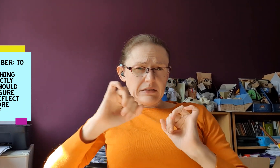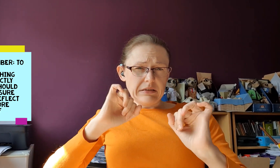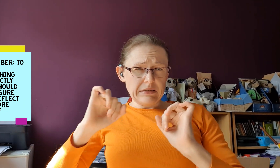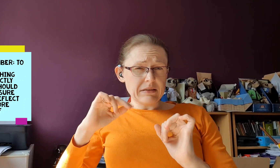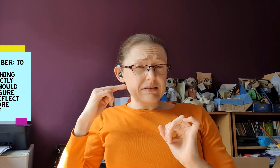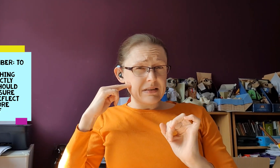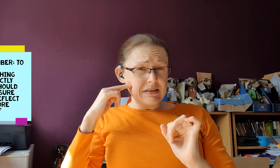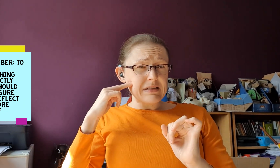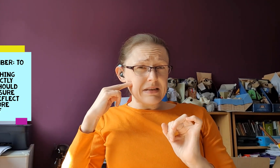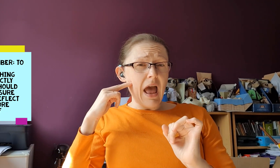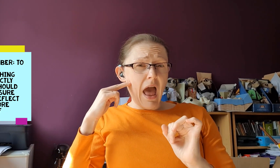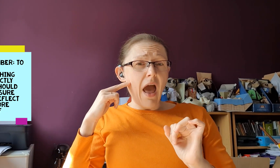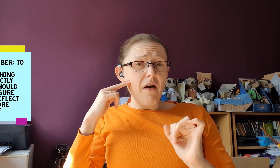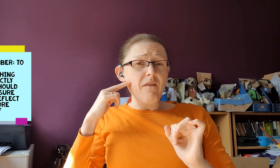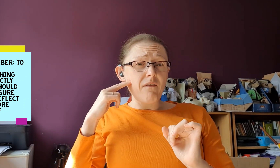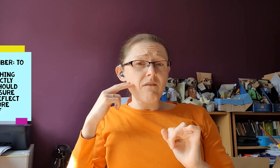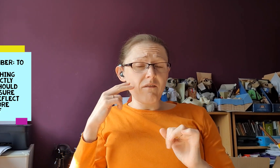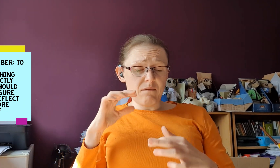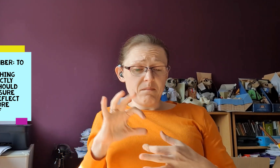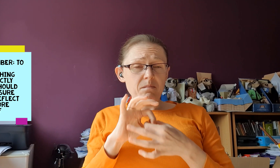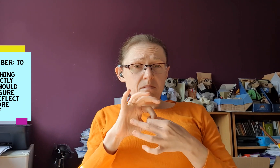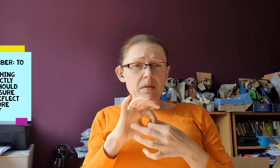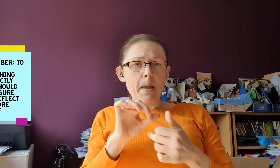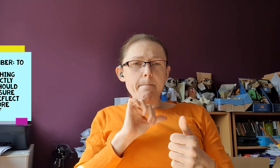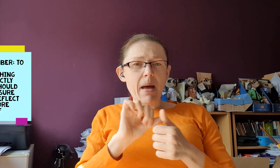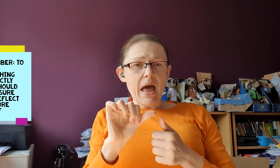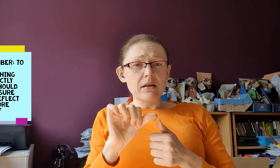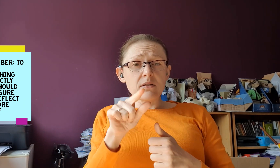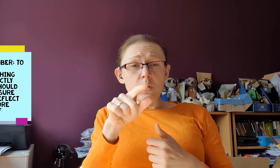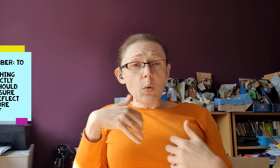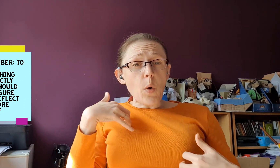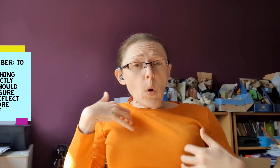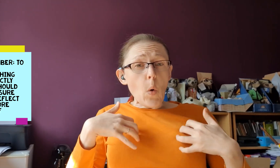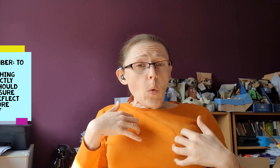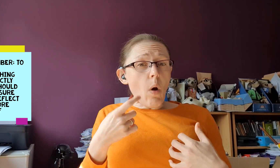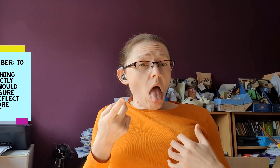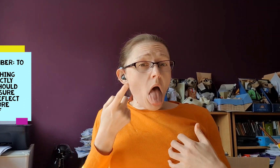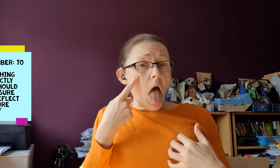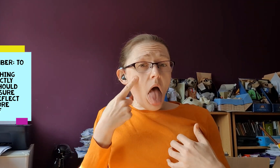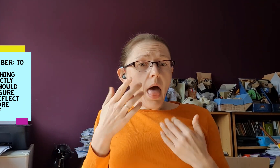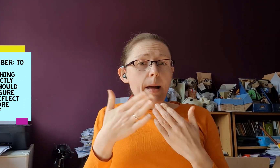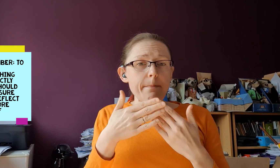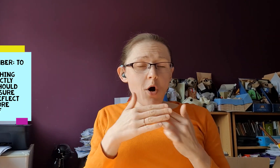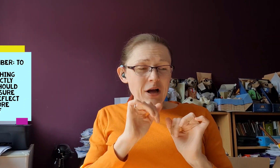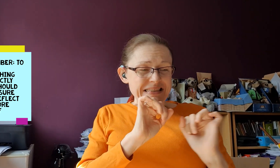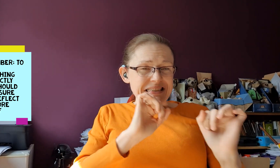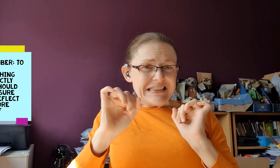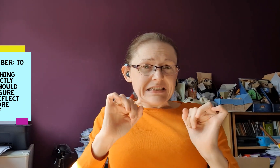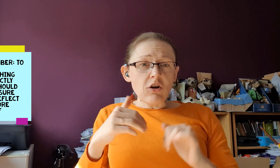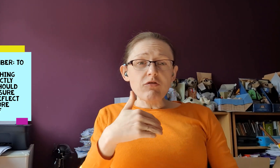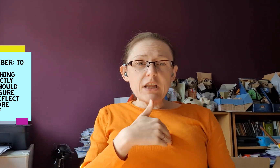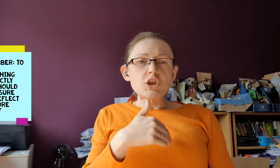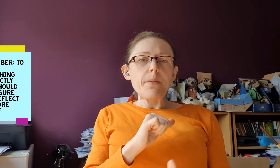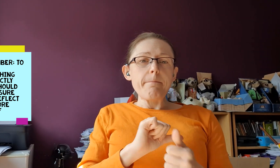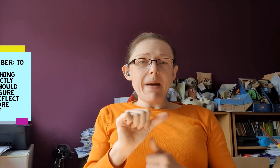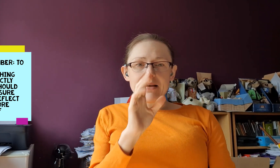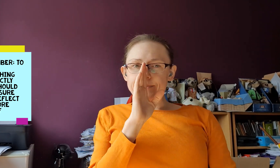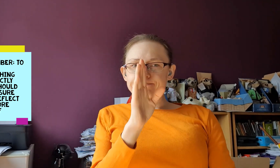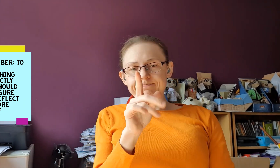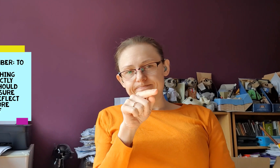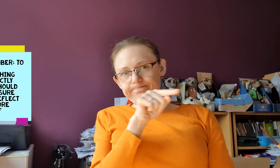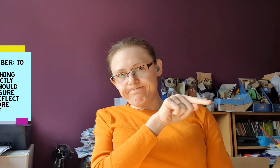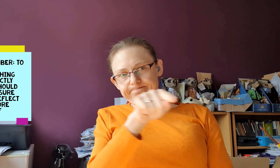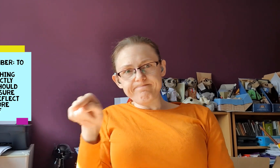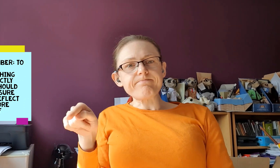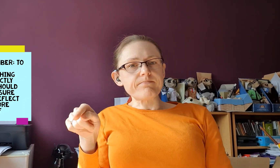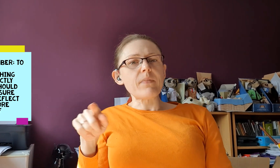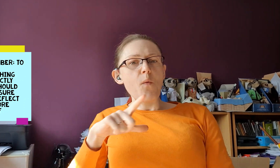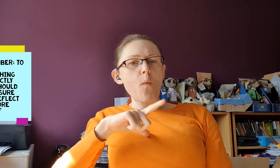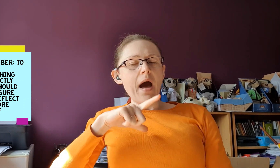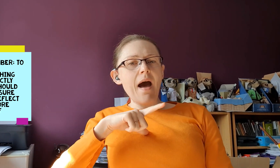they know about how to link signs for deaf so you can always contact those.